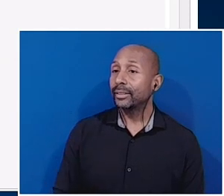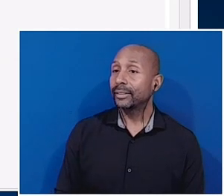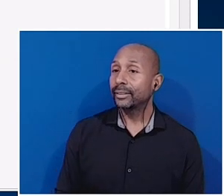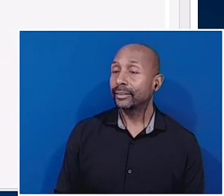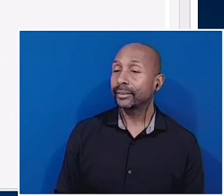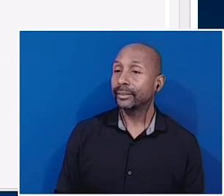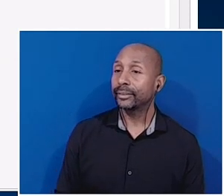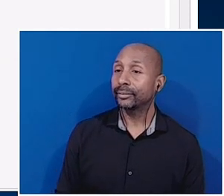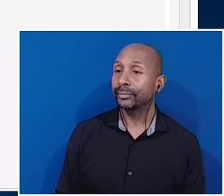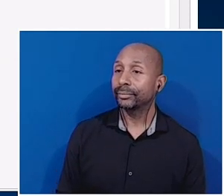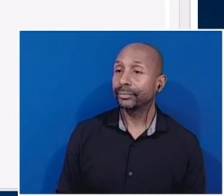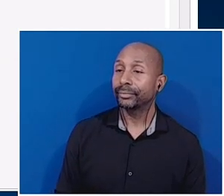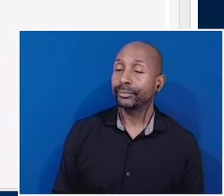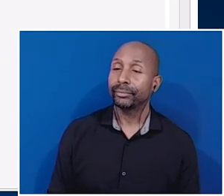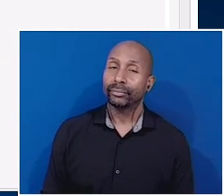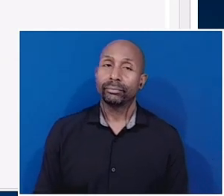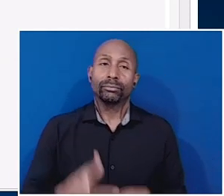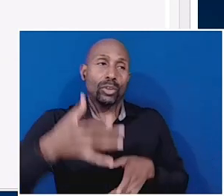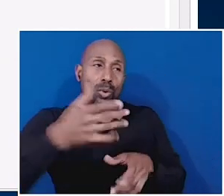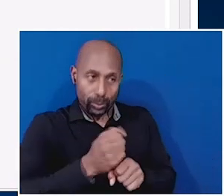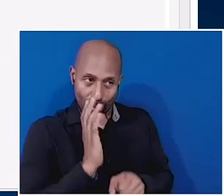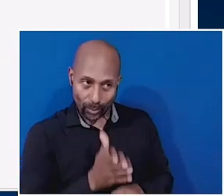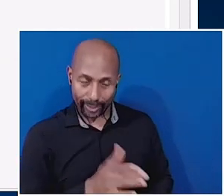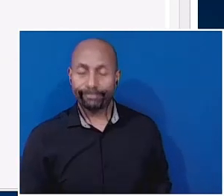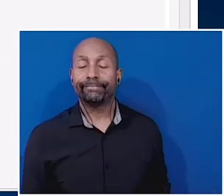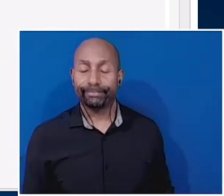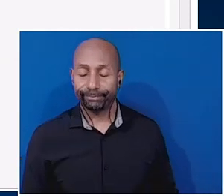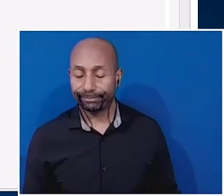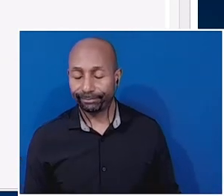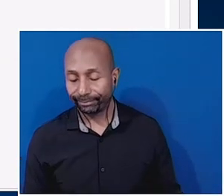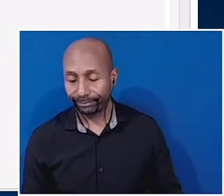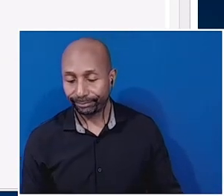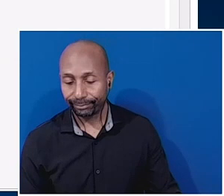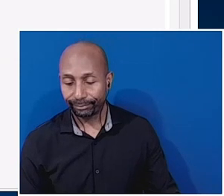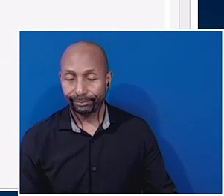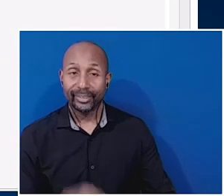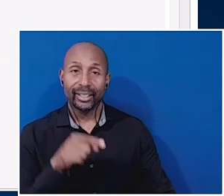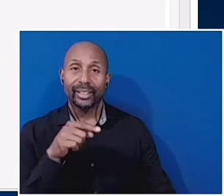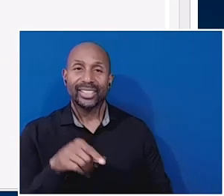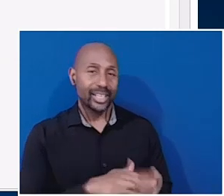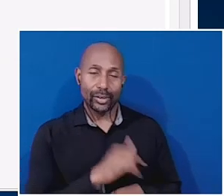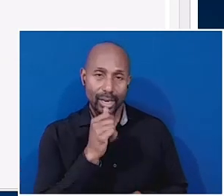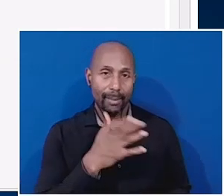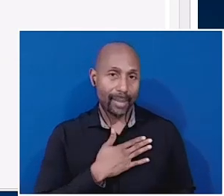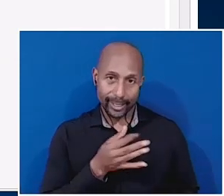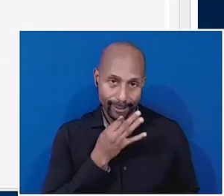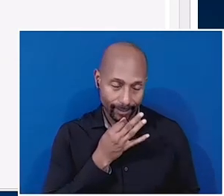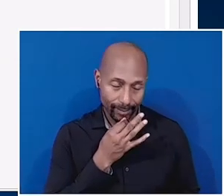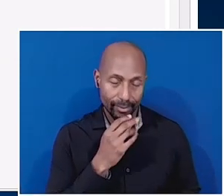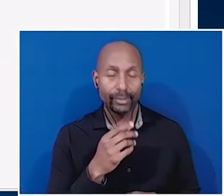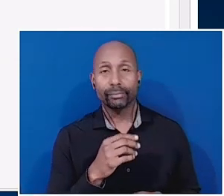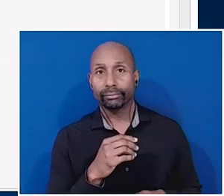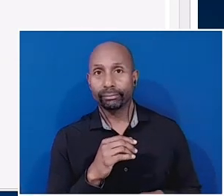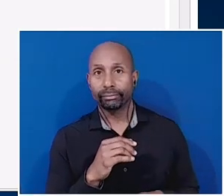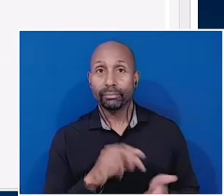I will be succinct. This is not my area of expertise in terms of creating teach out plans, so I may be